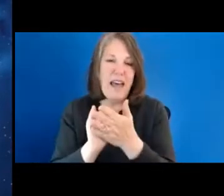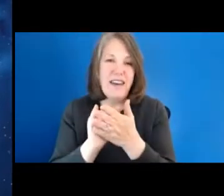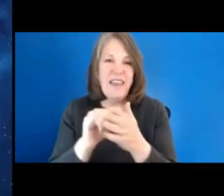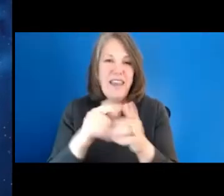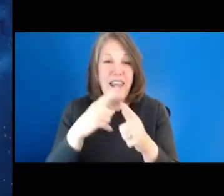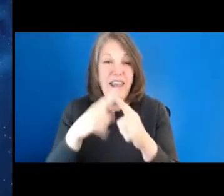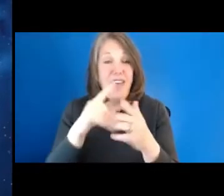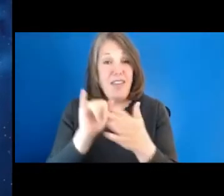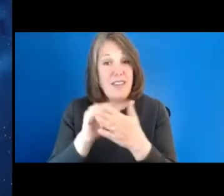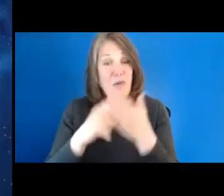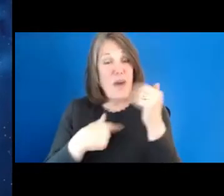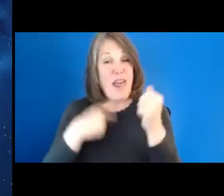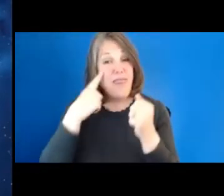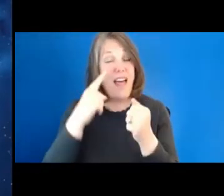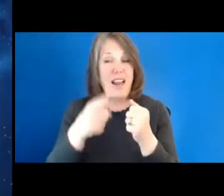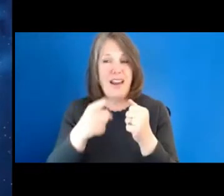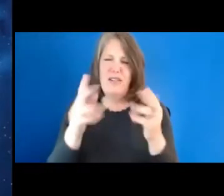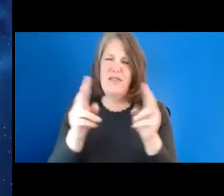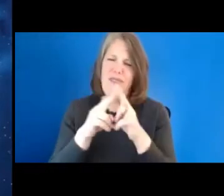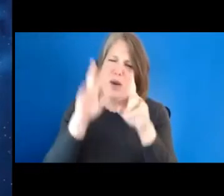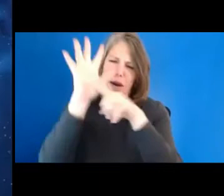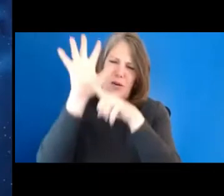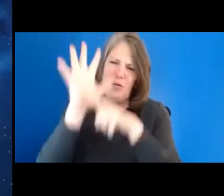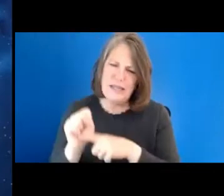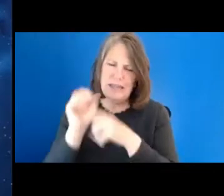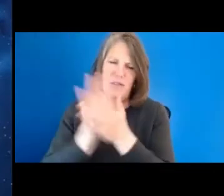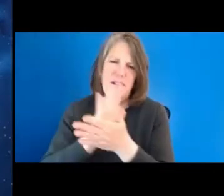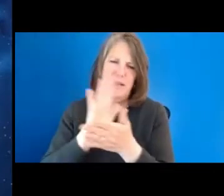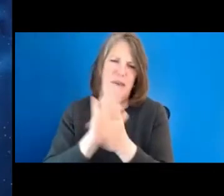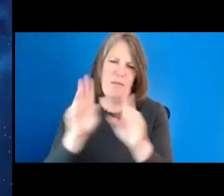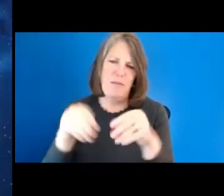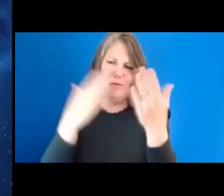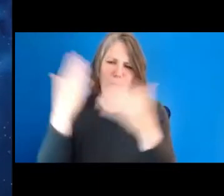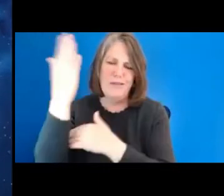to. Here's a very traditional paper presentation using the system.